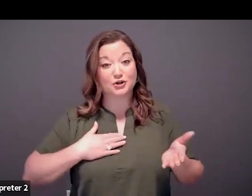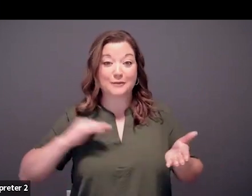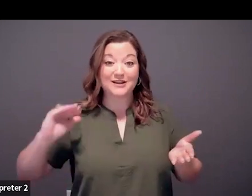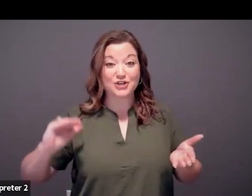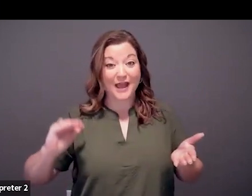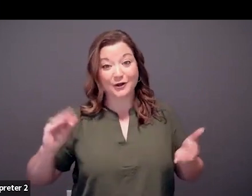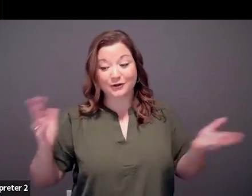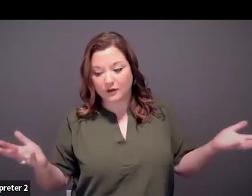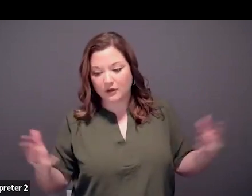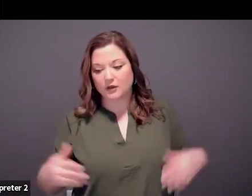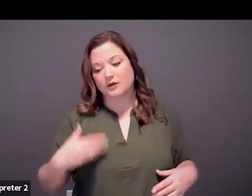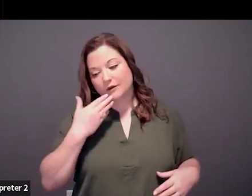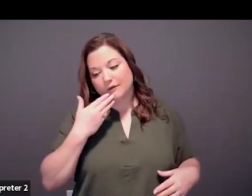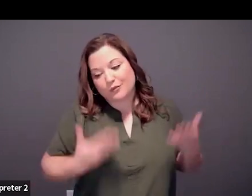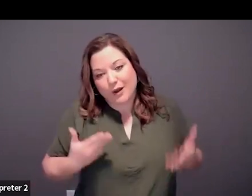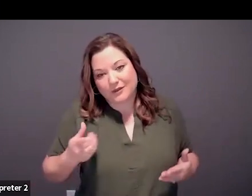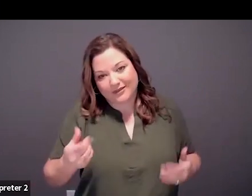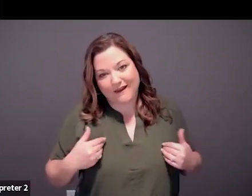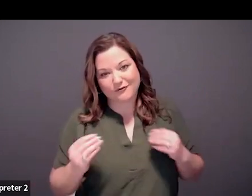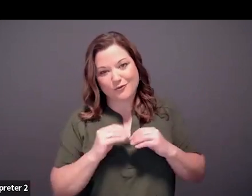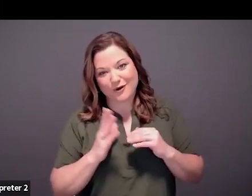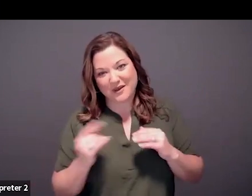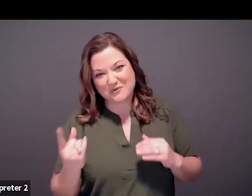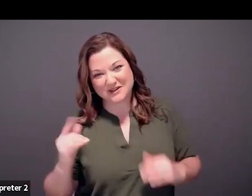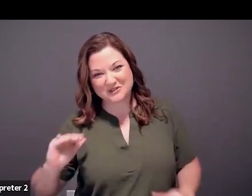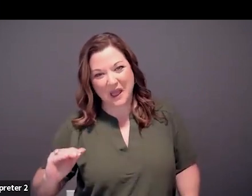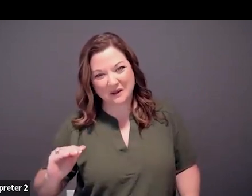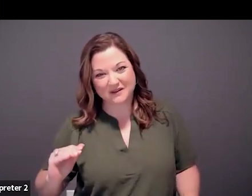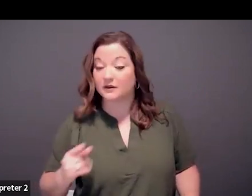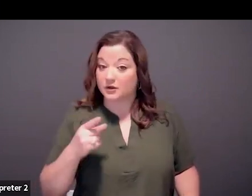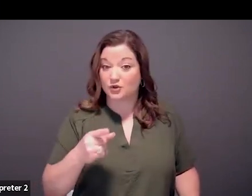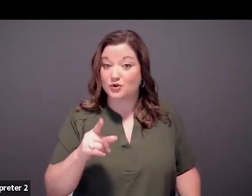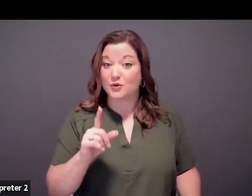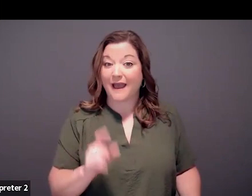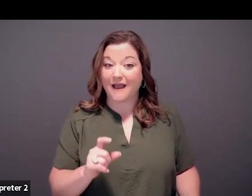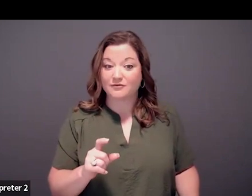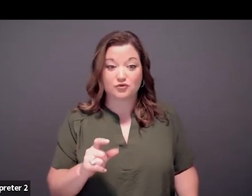there's a very good chance they have more than one child. You have to actually not request the parent information